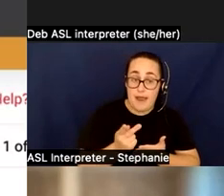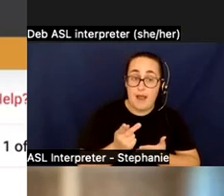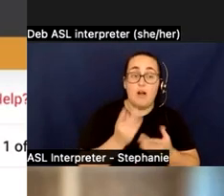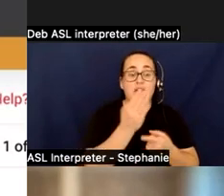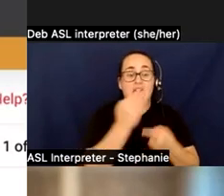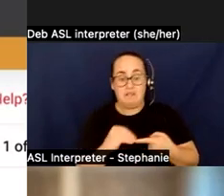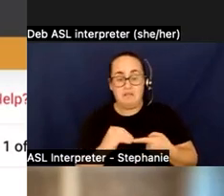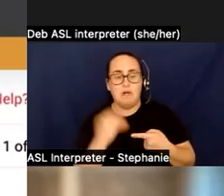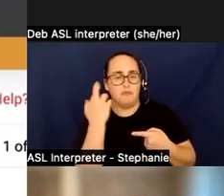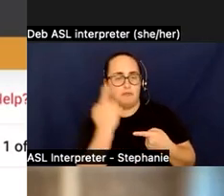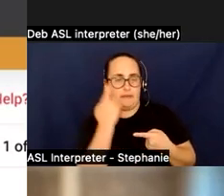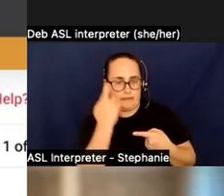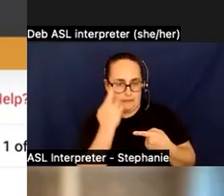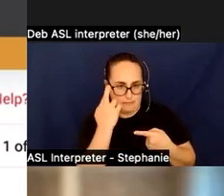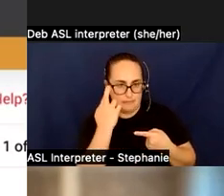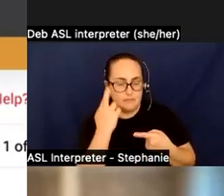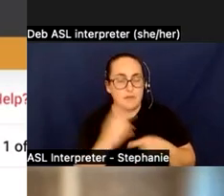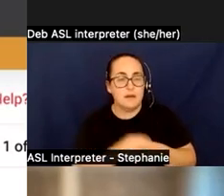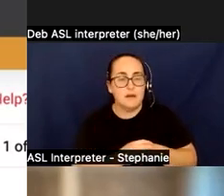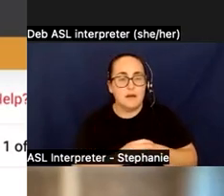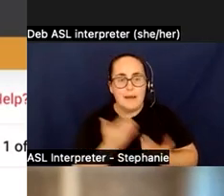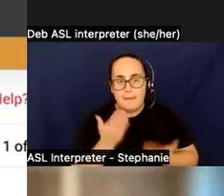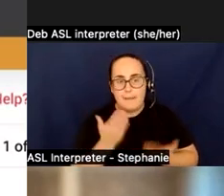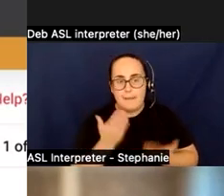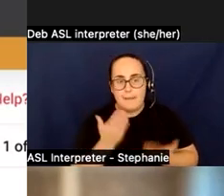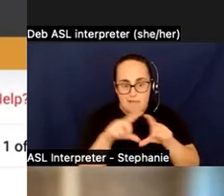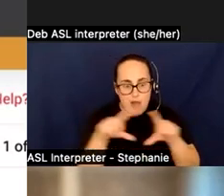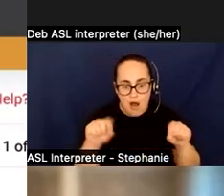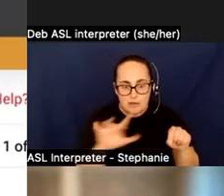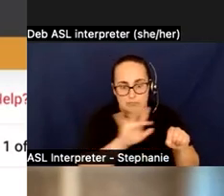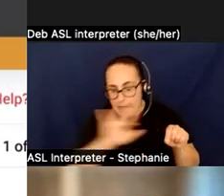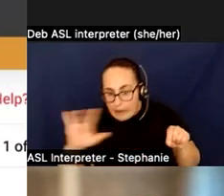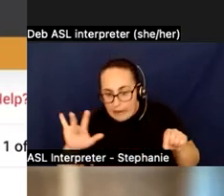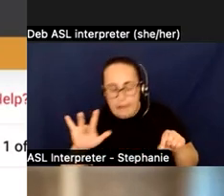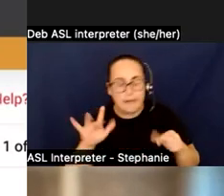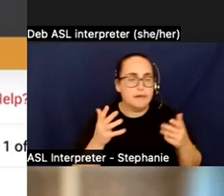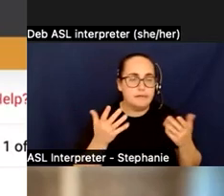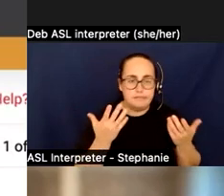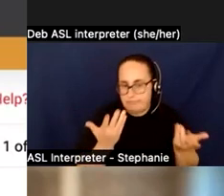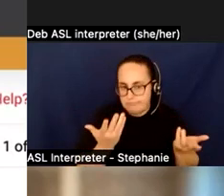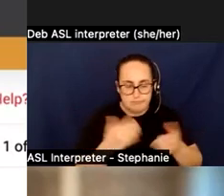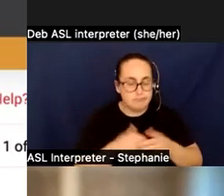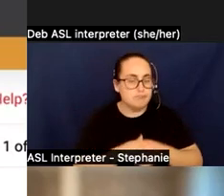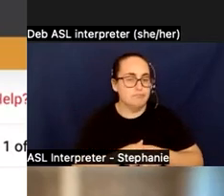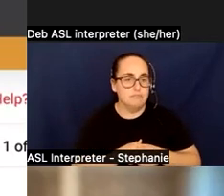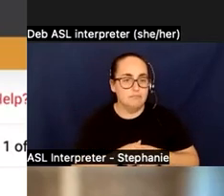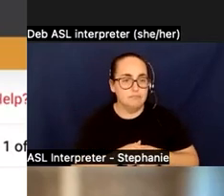you're if you don't have any text in a box, it will let you know, which is a great reminder.